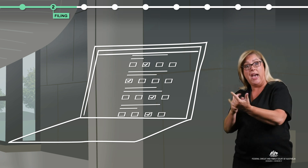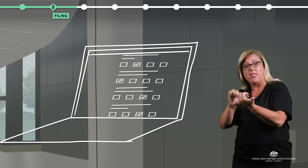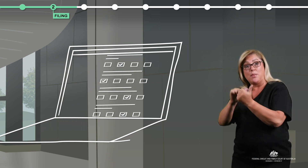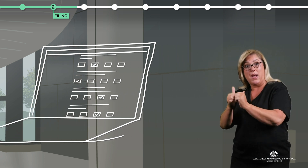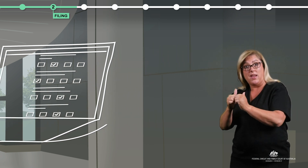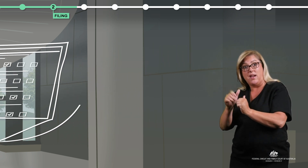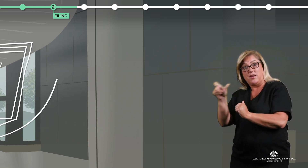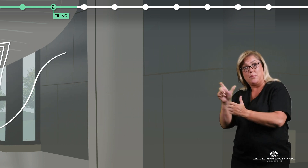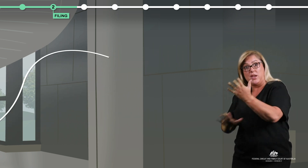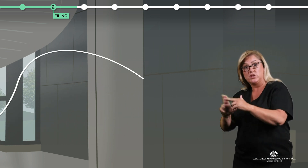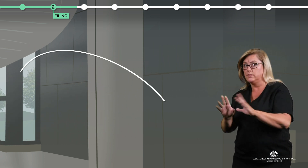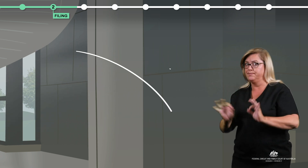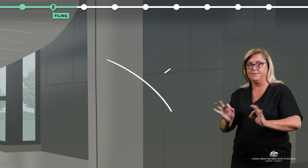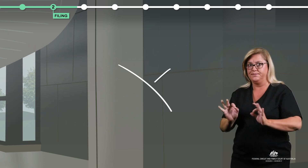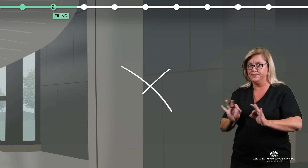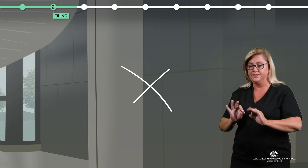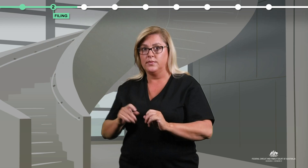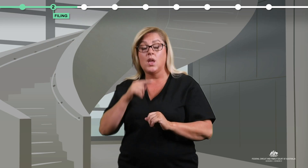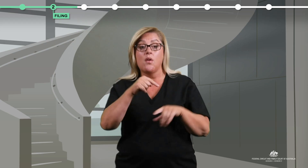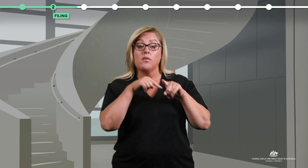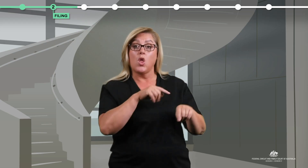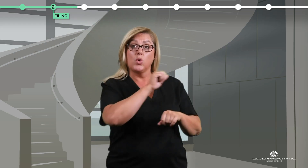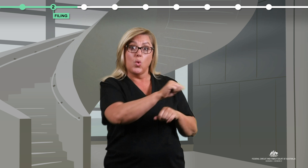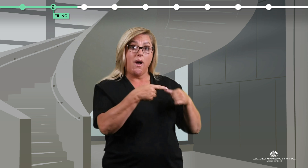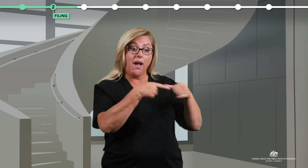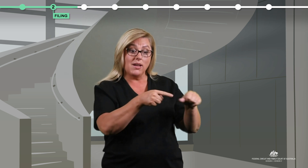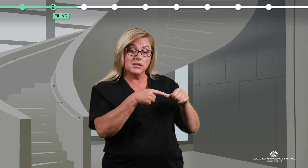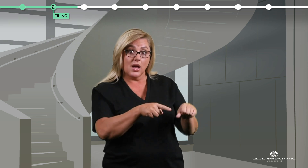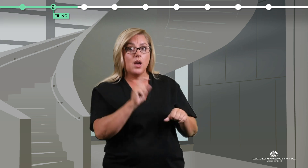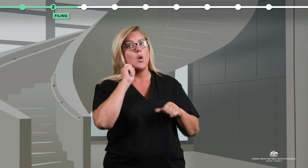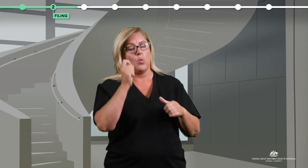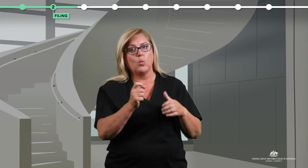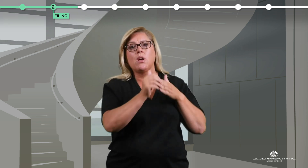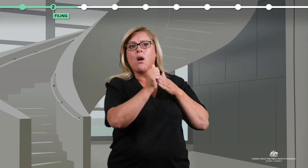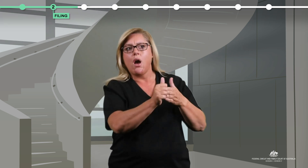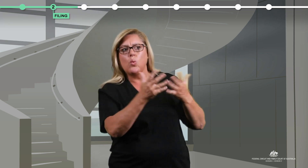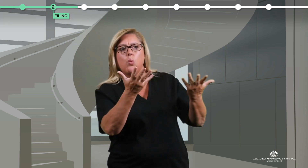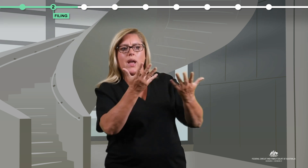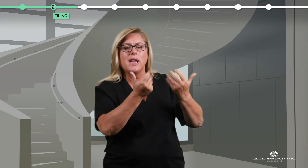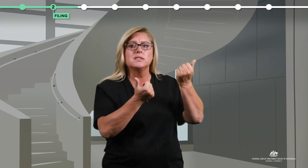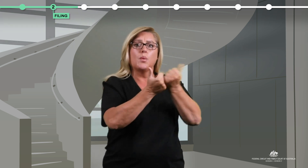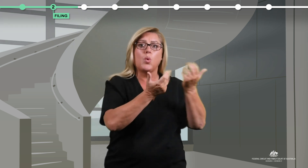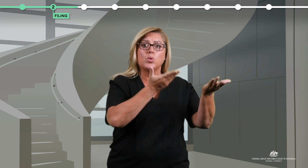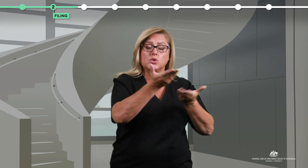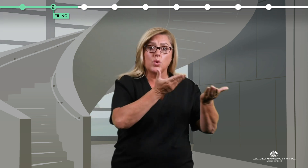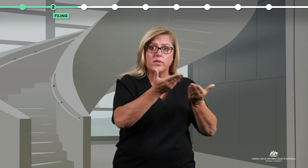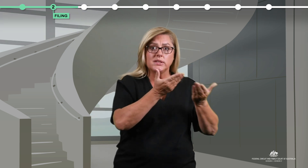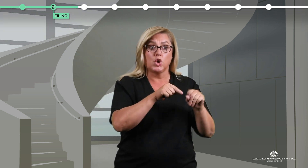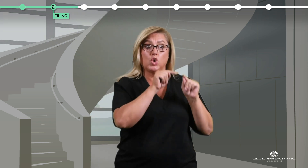These answers are not shared with the other party. Based on your responses you’ll be guided towards many support services